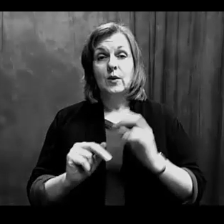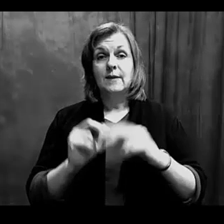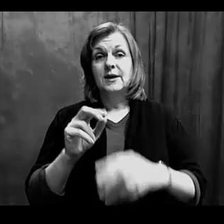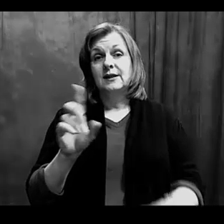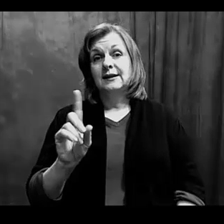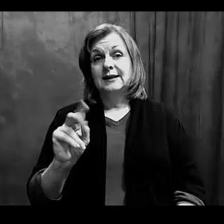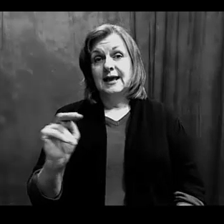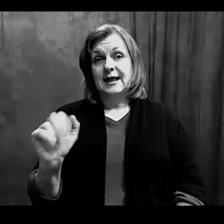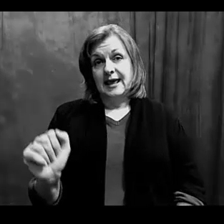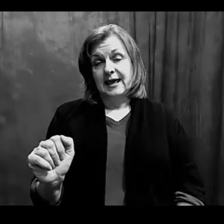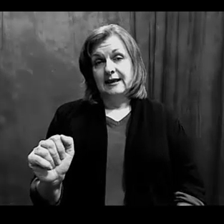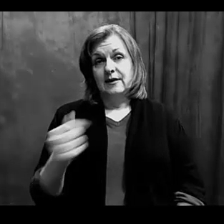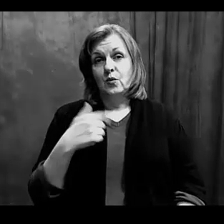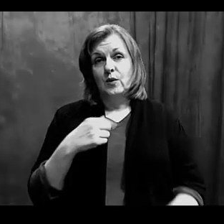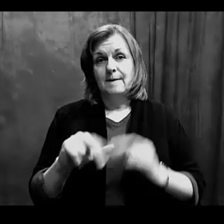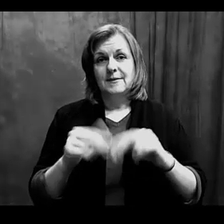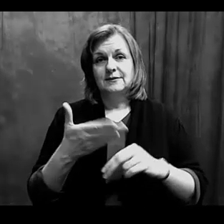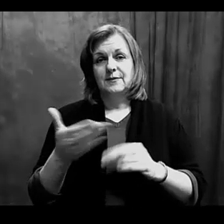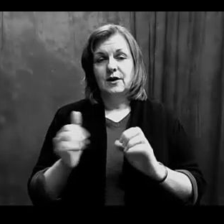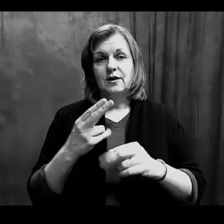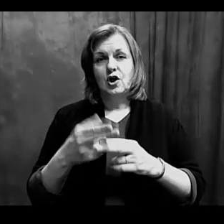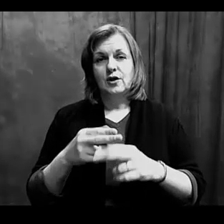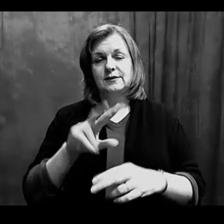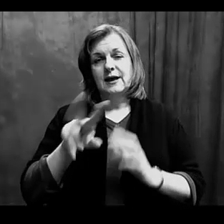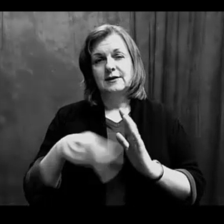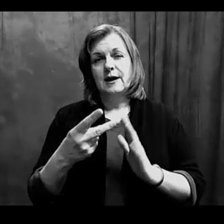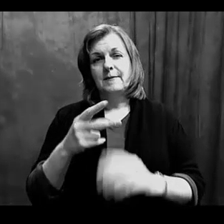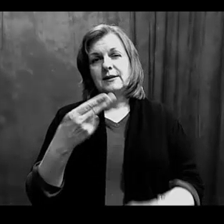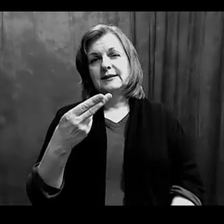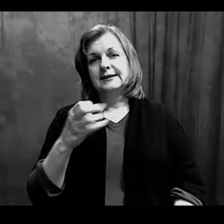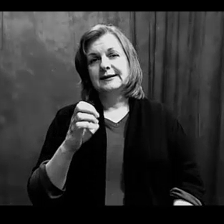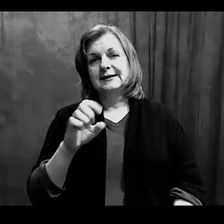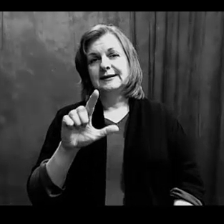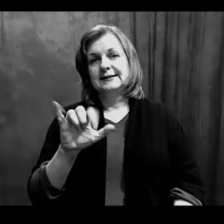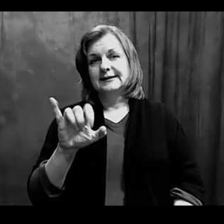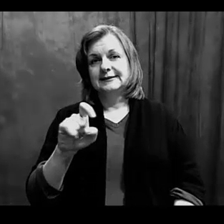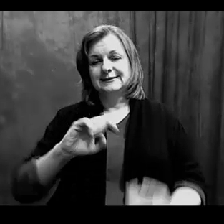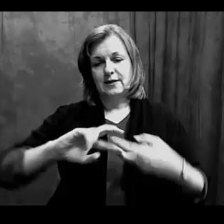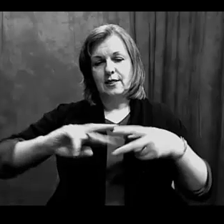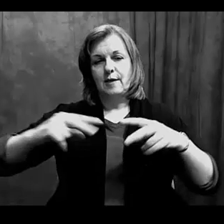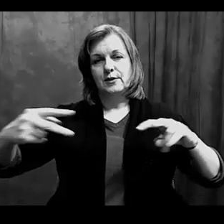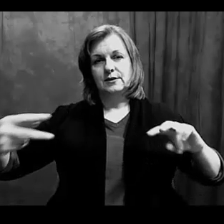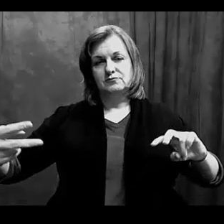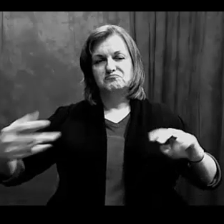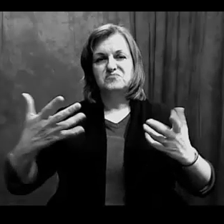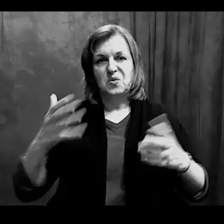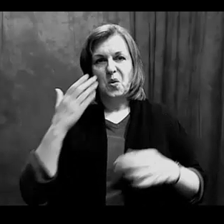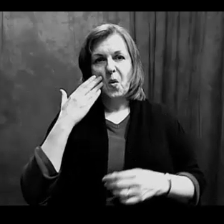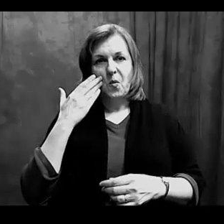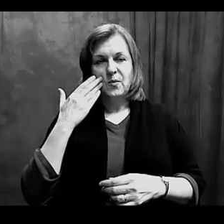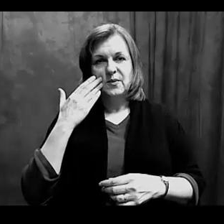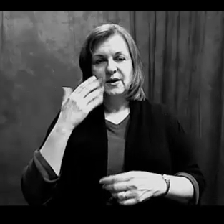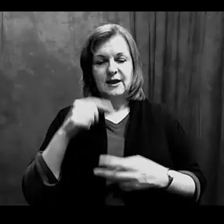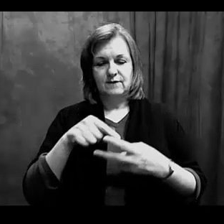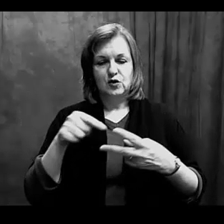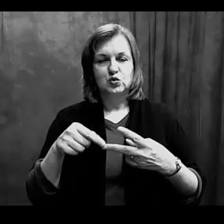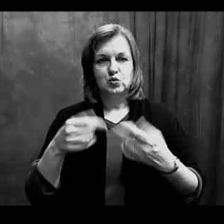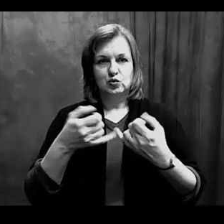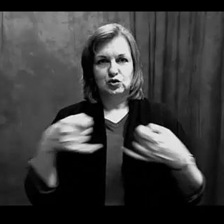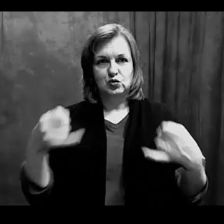Its dehydration you're making water - forming water so to build these together